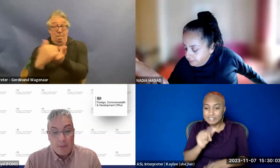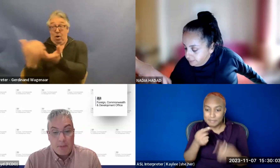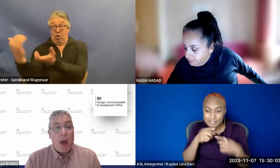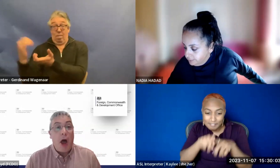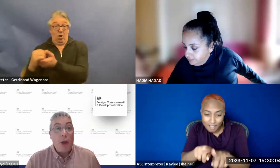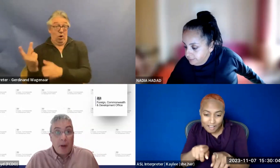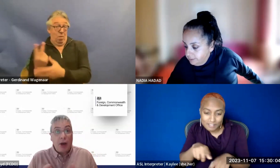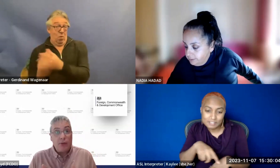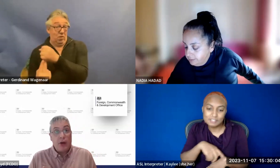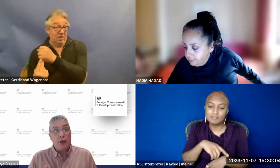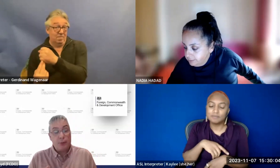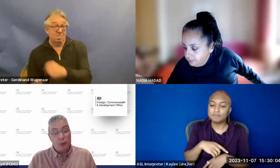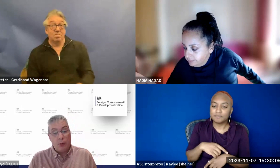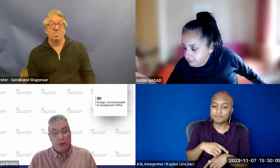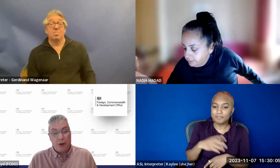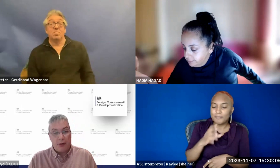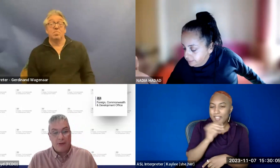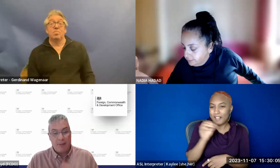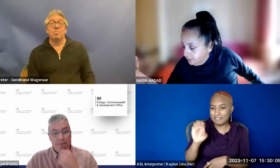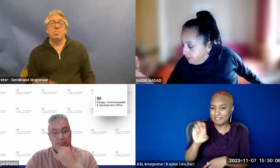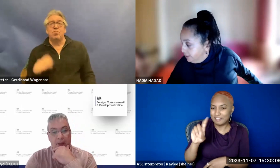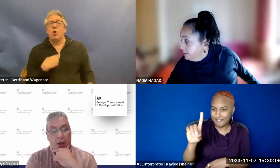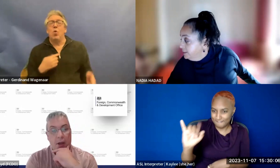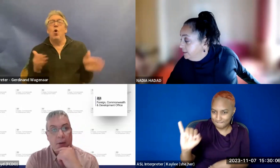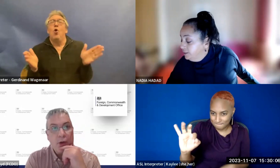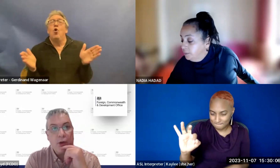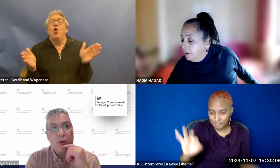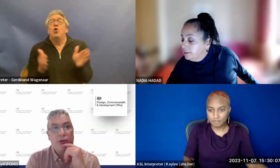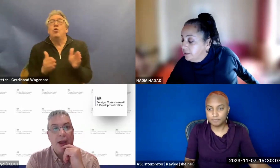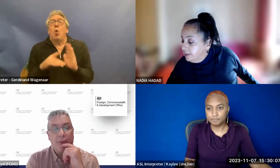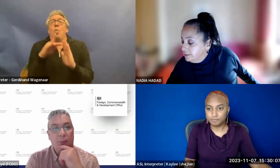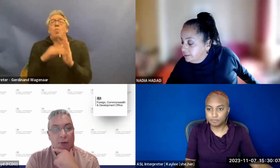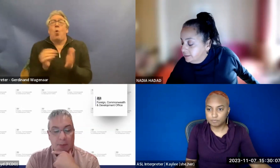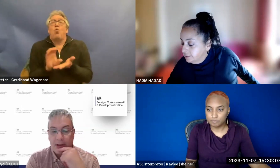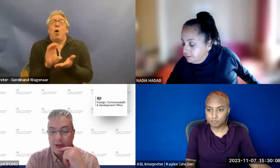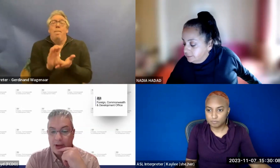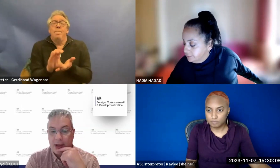As part of our program team, we have the responsibility